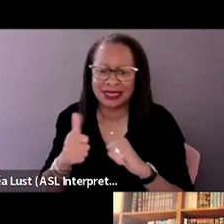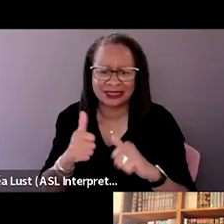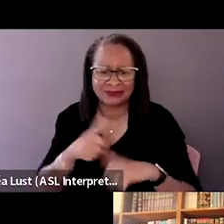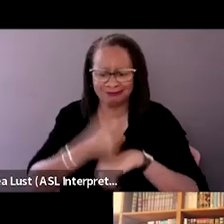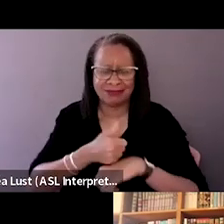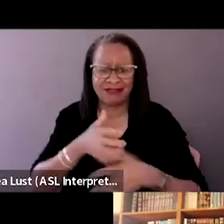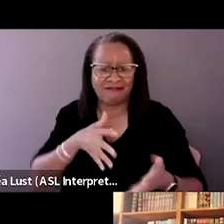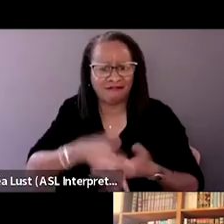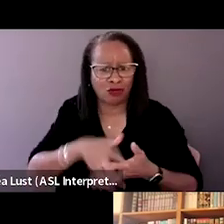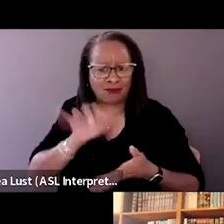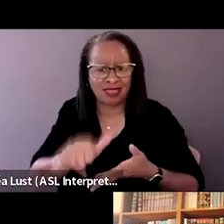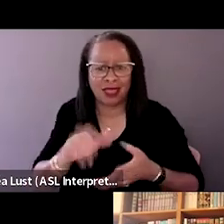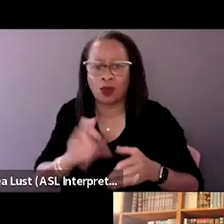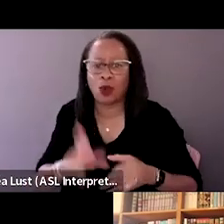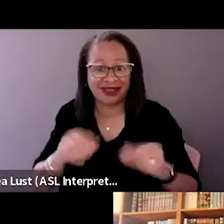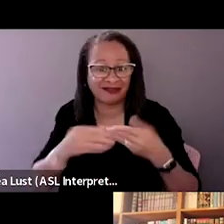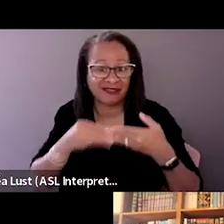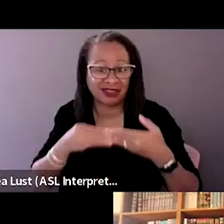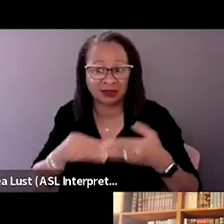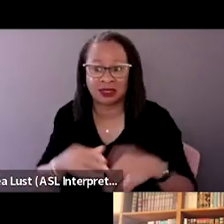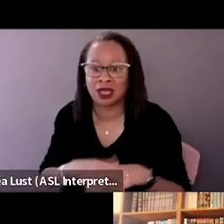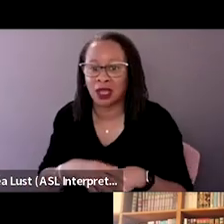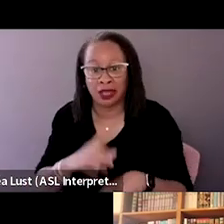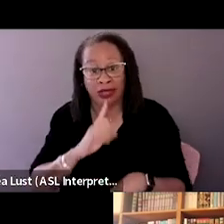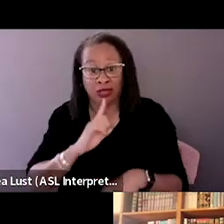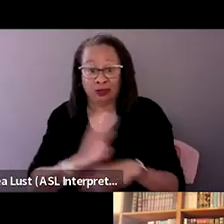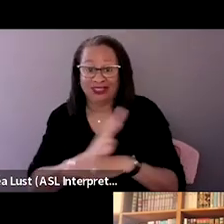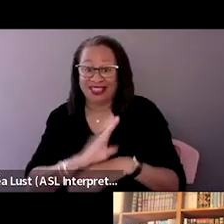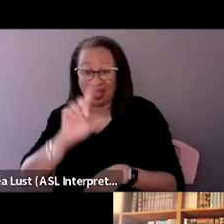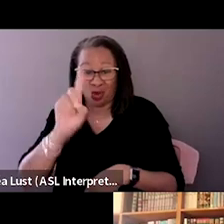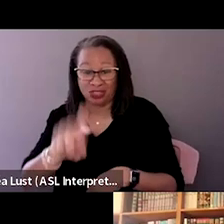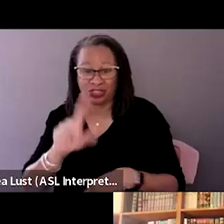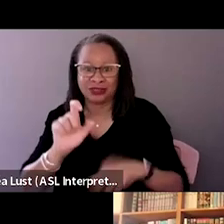Well, we could definitely dedicate a whole hour just to this one question I think,